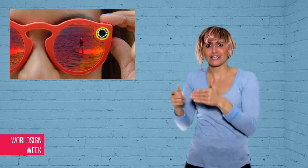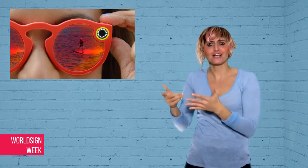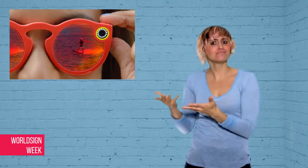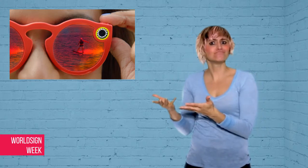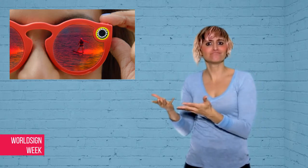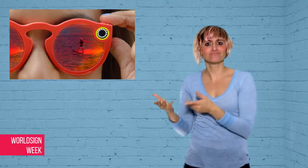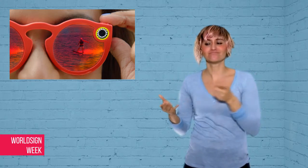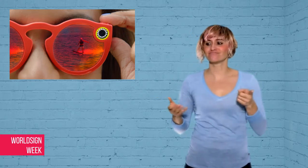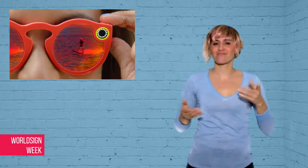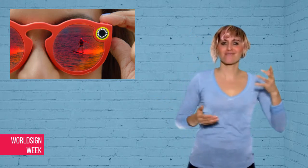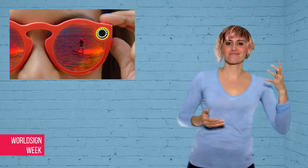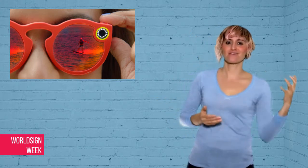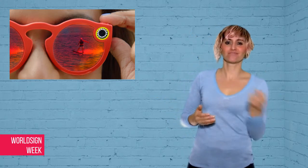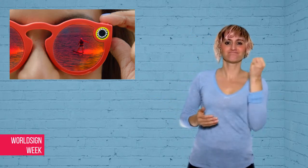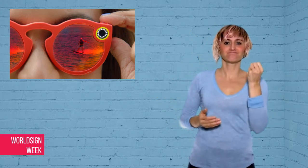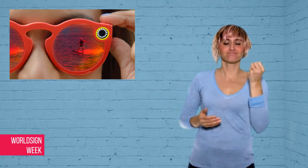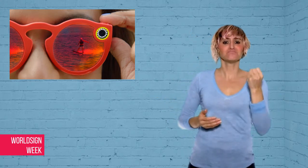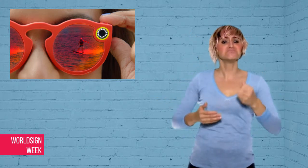in past.